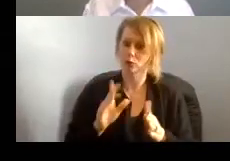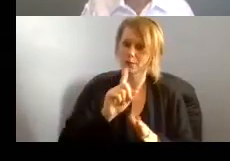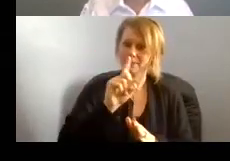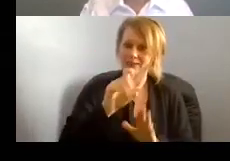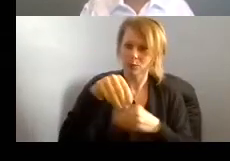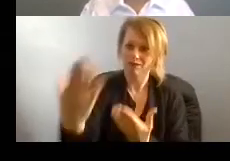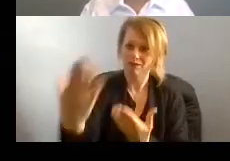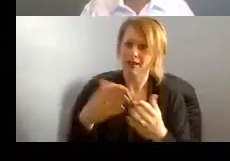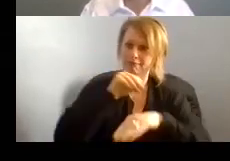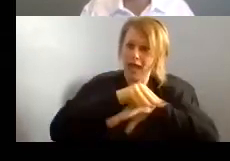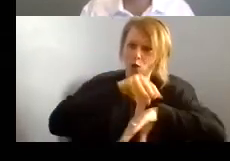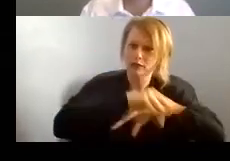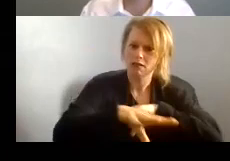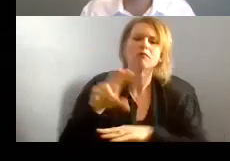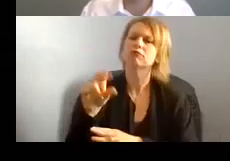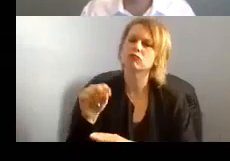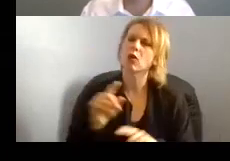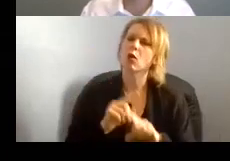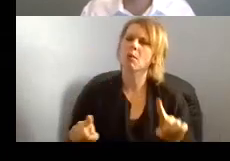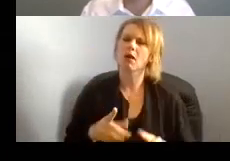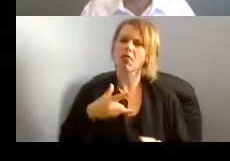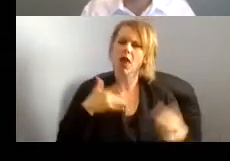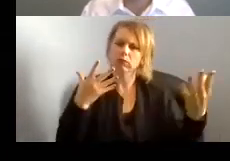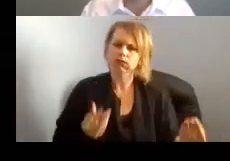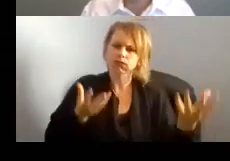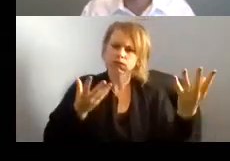provide an empathic presence to support children who are grieving.